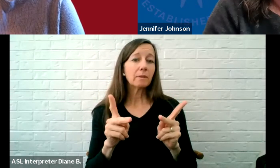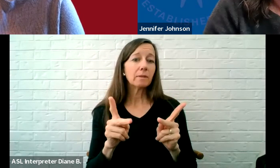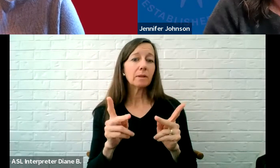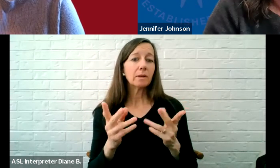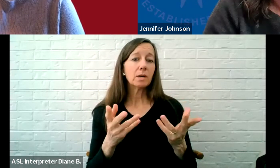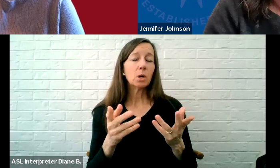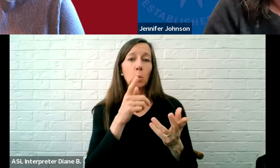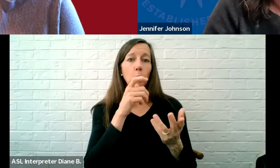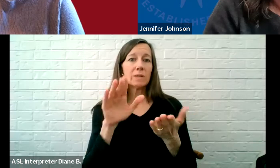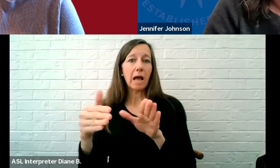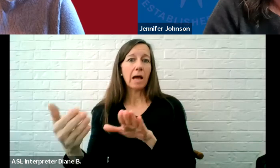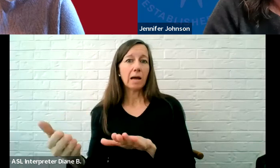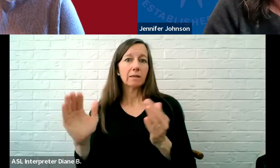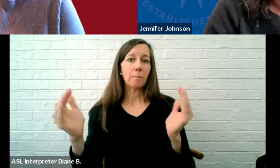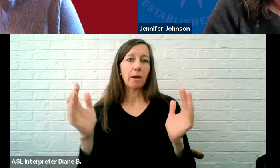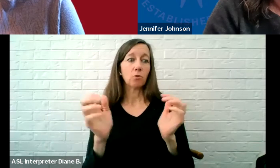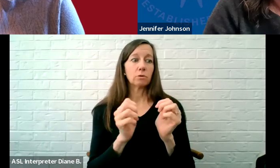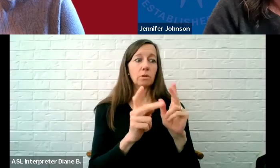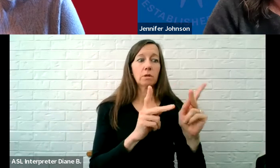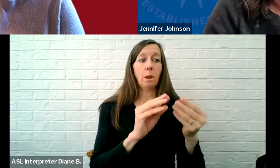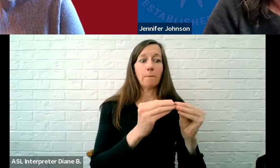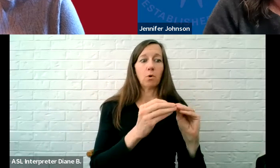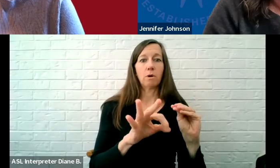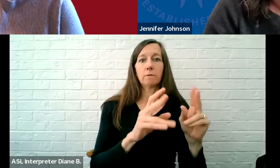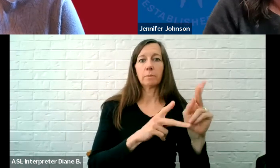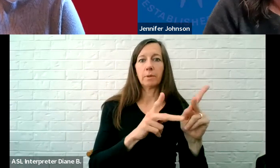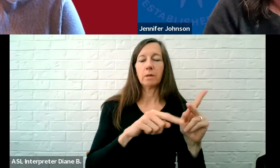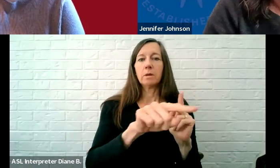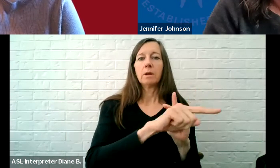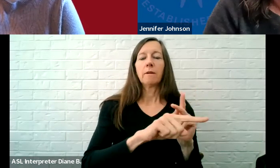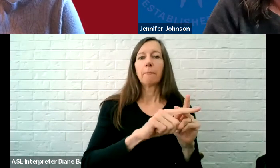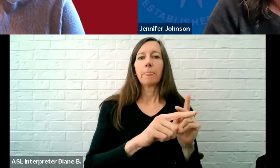died versus the number of people who left those left nursing home settings?